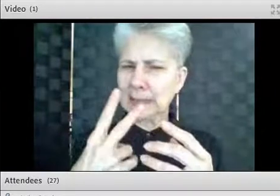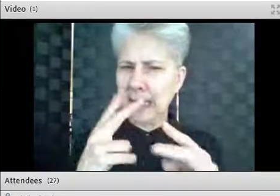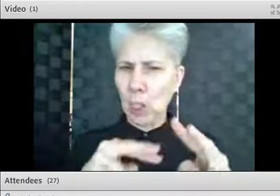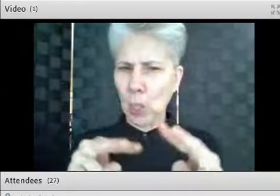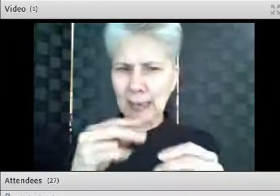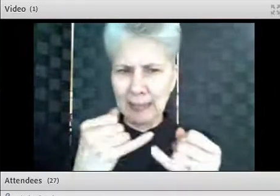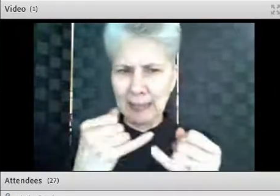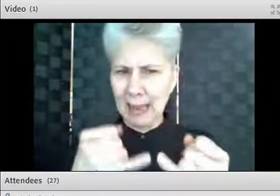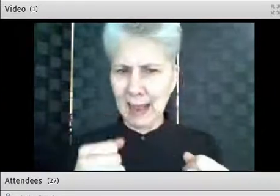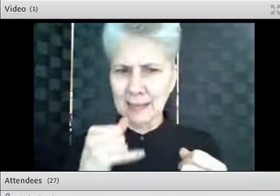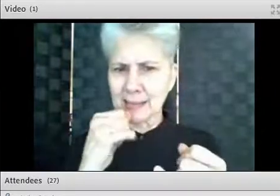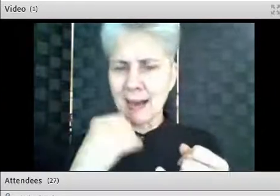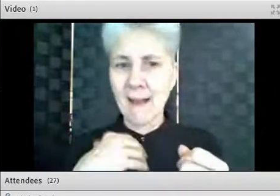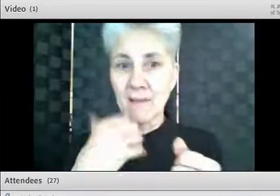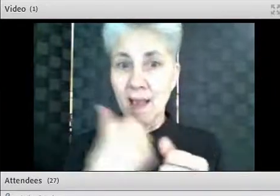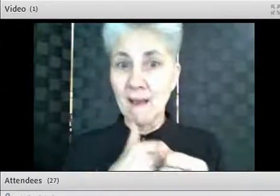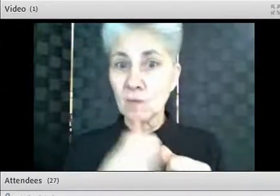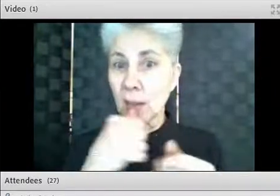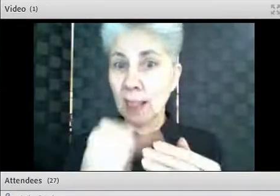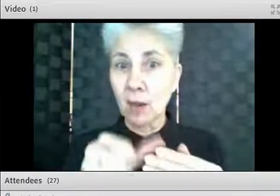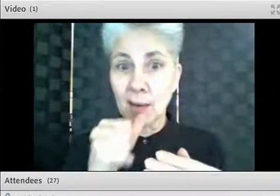that it doesn't have every single letter, right?